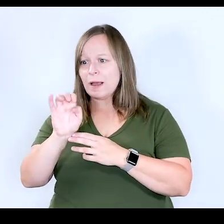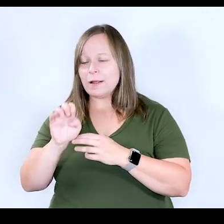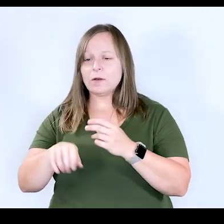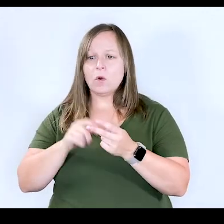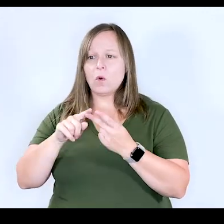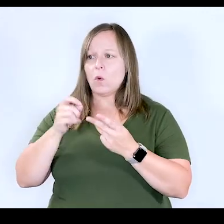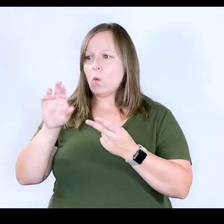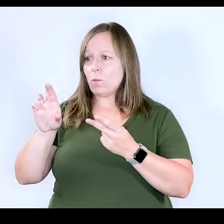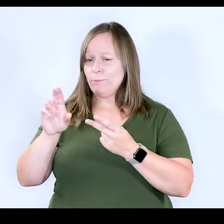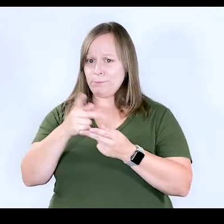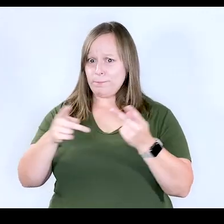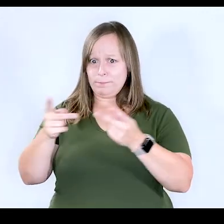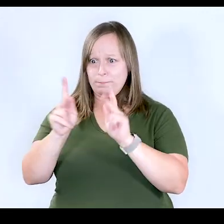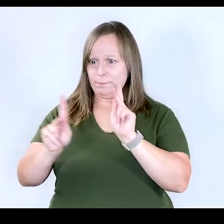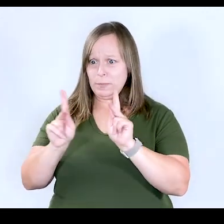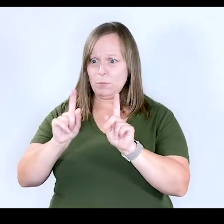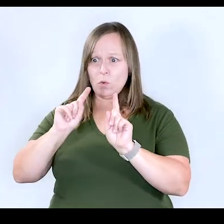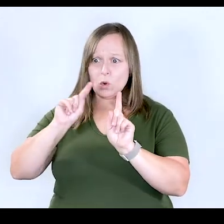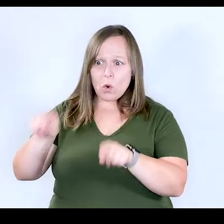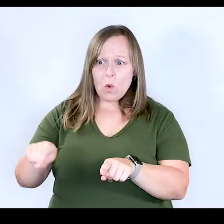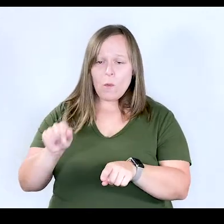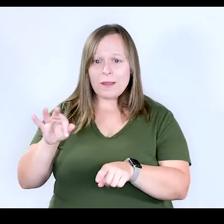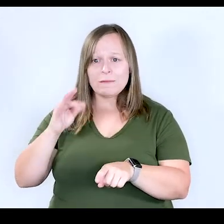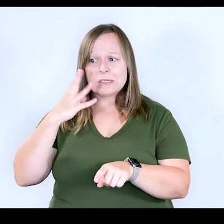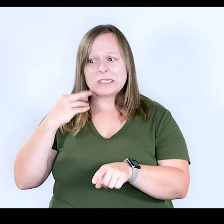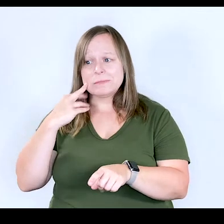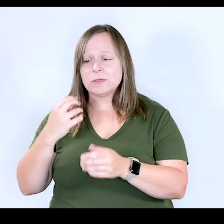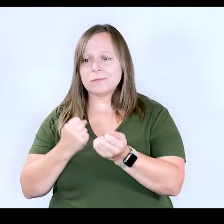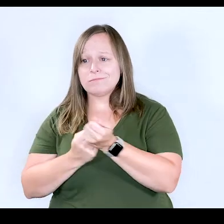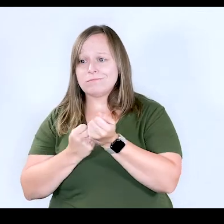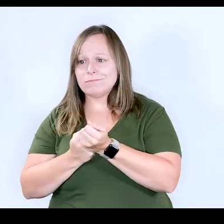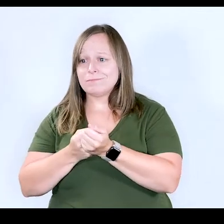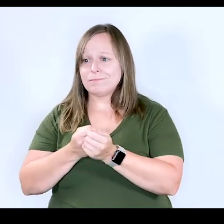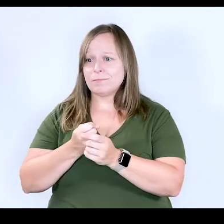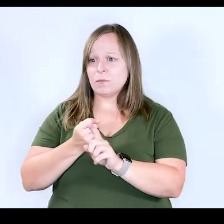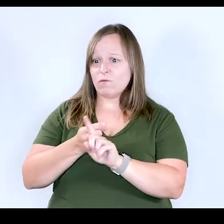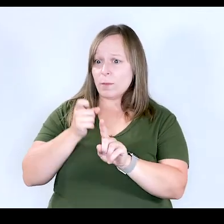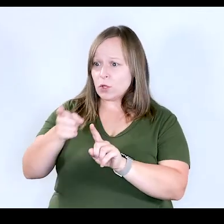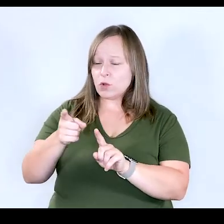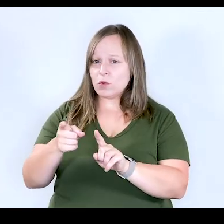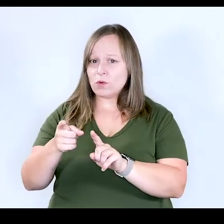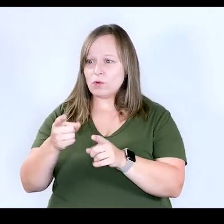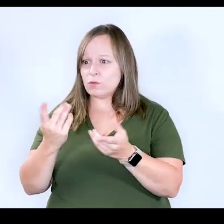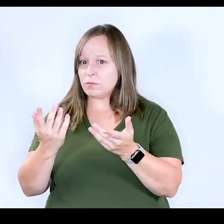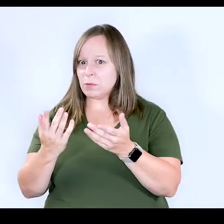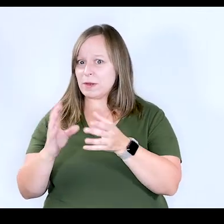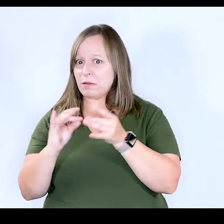Or is there a place for people to go if they need assistance from you? If you want to give a shout out for that,